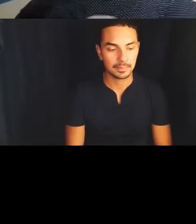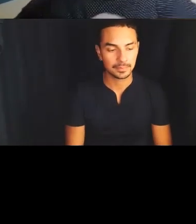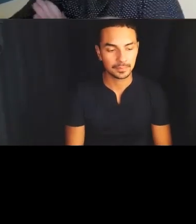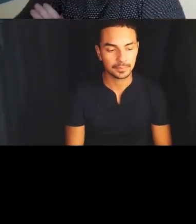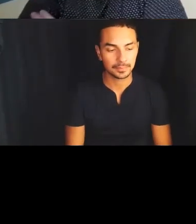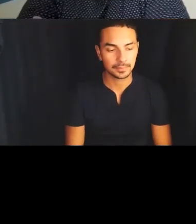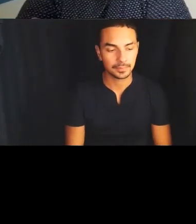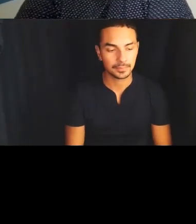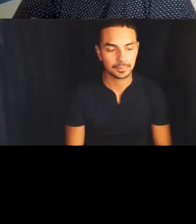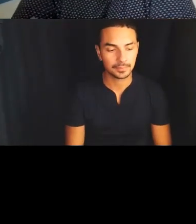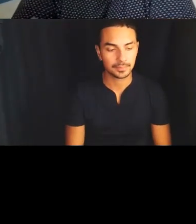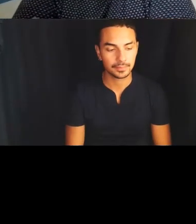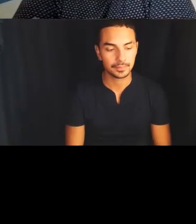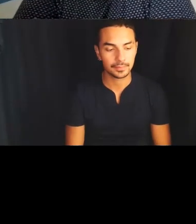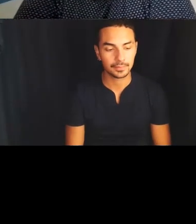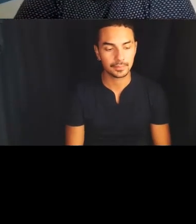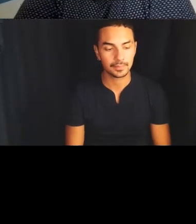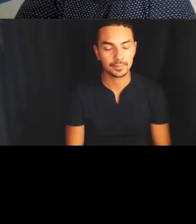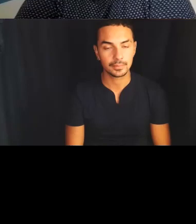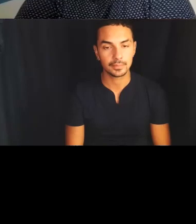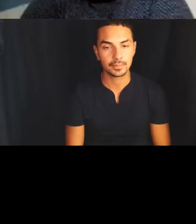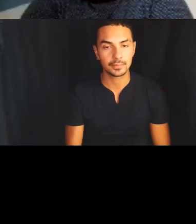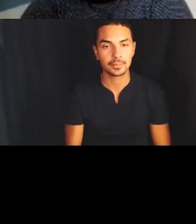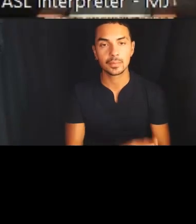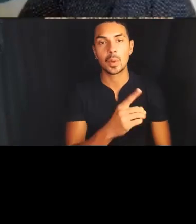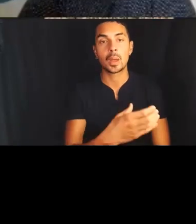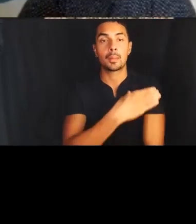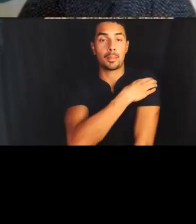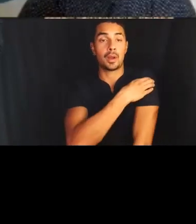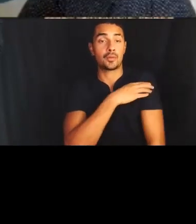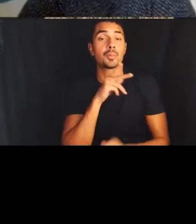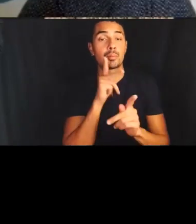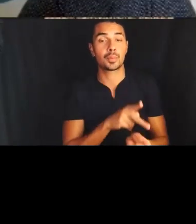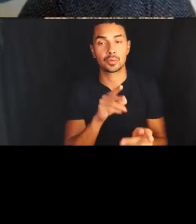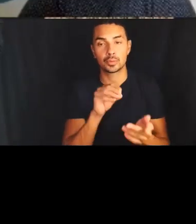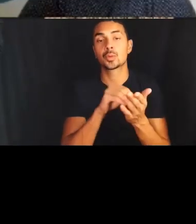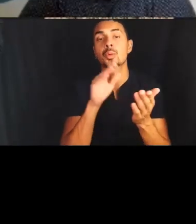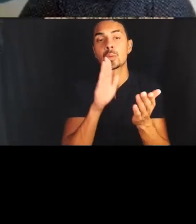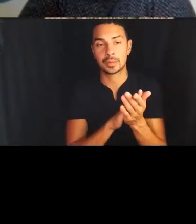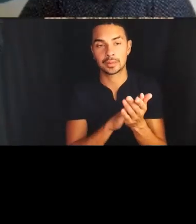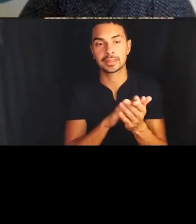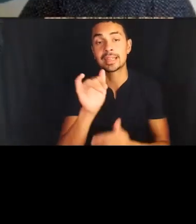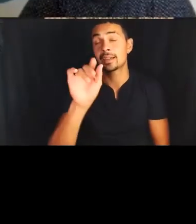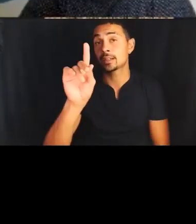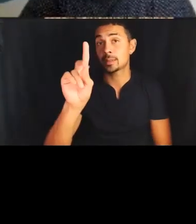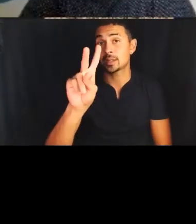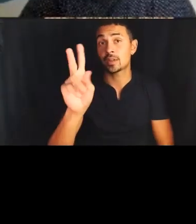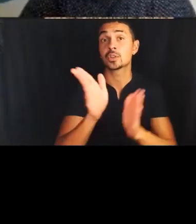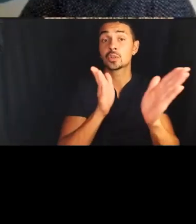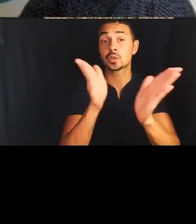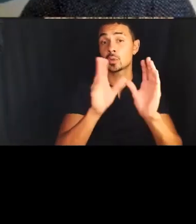And one person really powerfully noted, you know, "If the domestic violence service organization wasn't